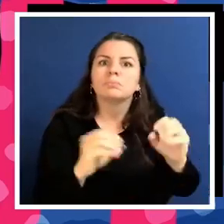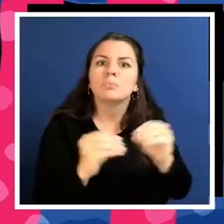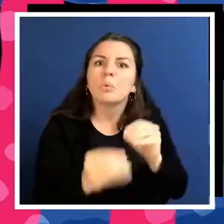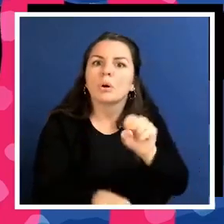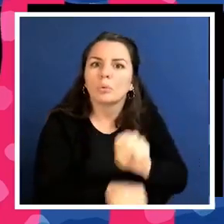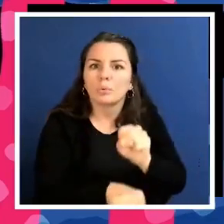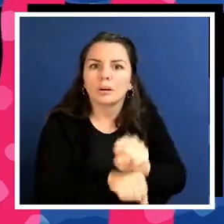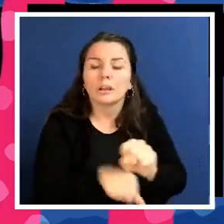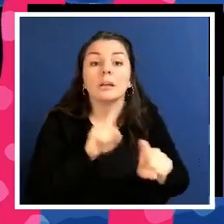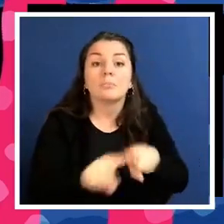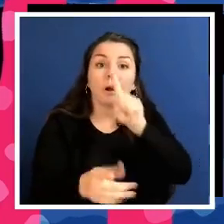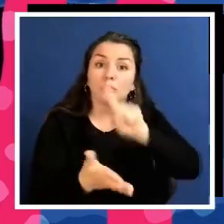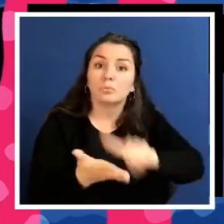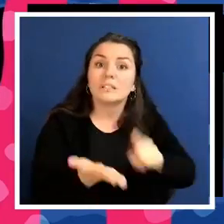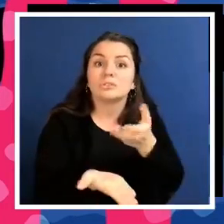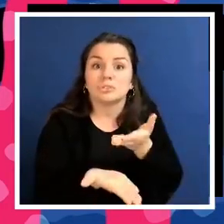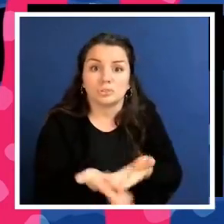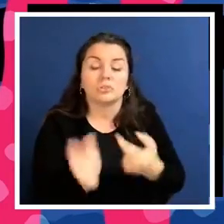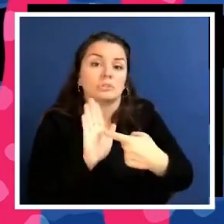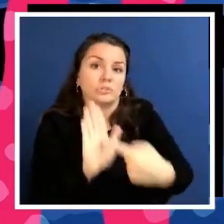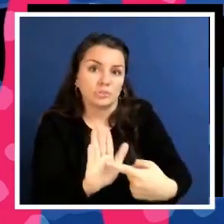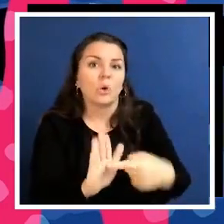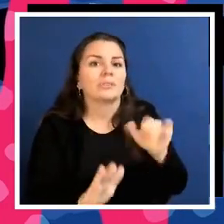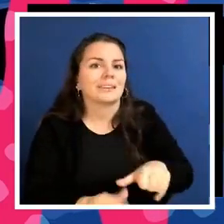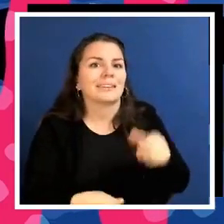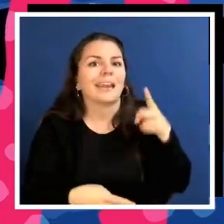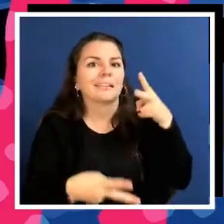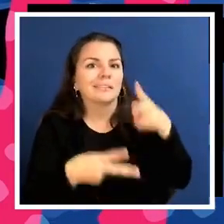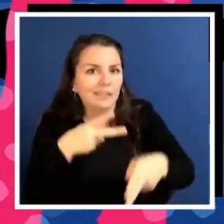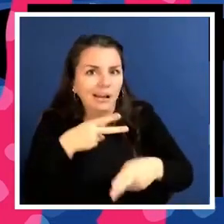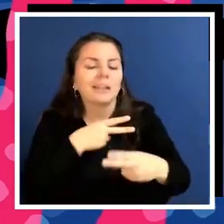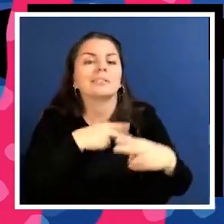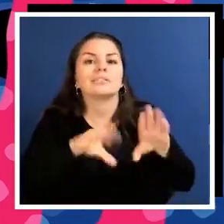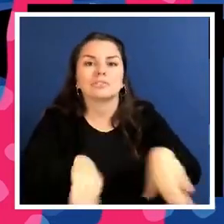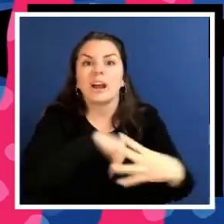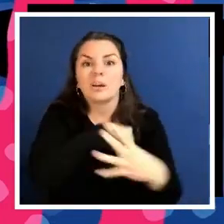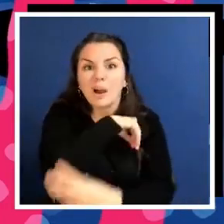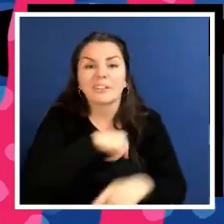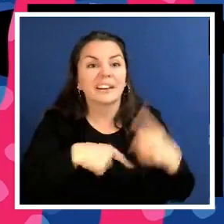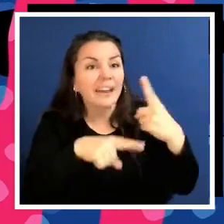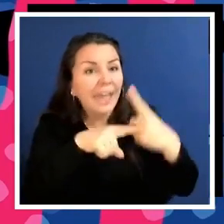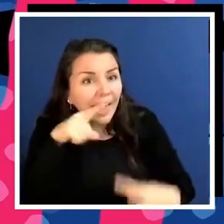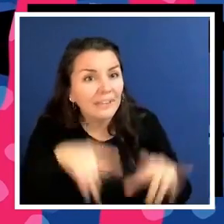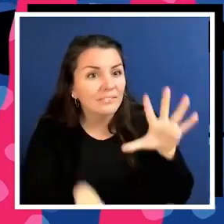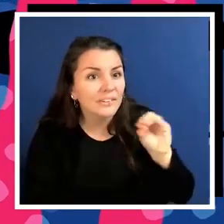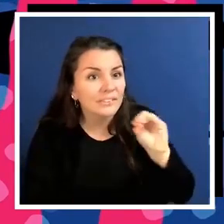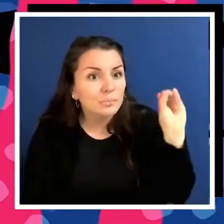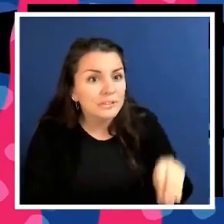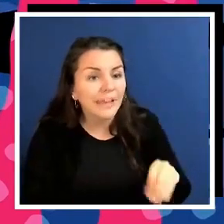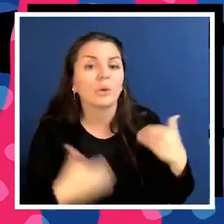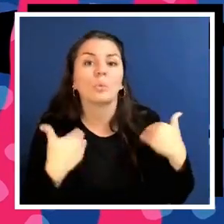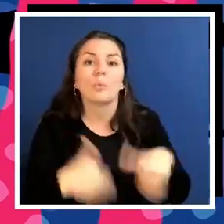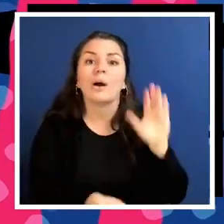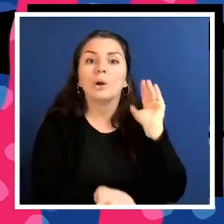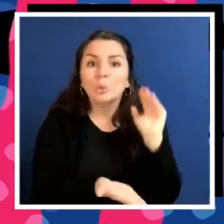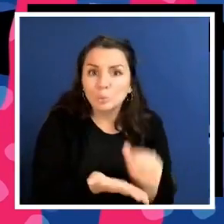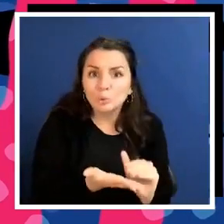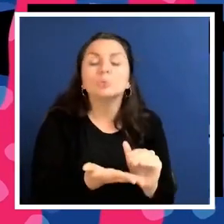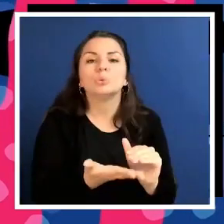WILL HELP PARENTS GET BACK TO WORK OR TAKE ON MORE HOURS ON